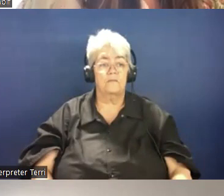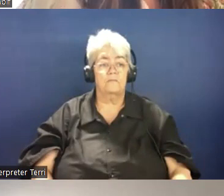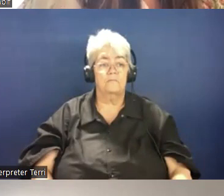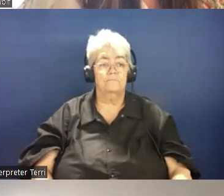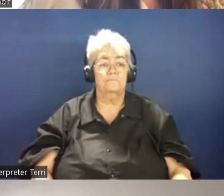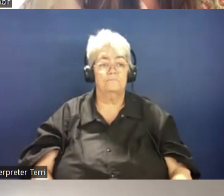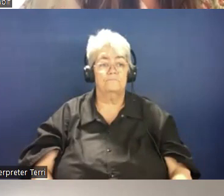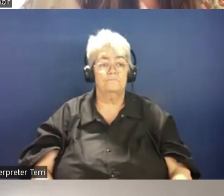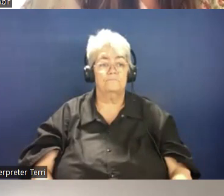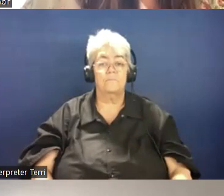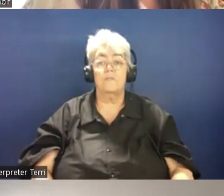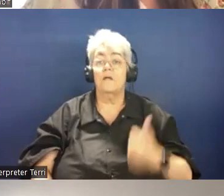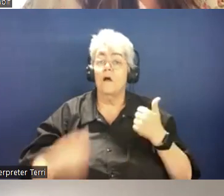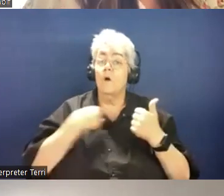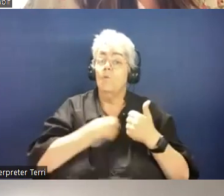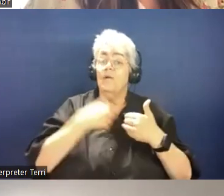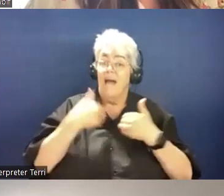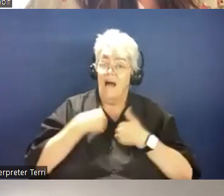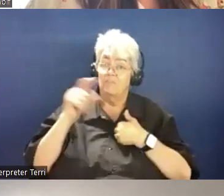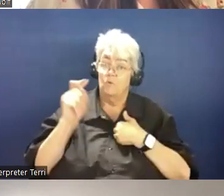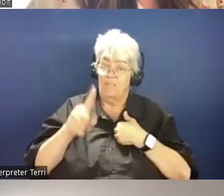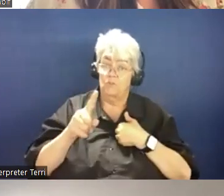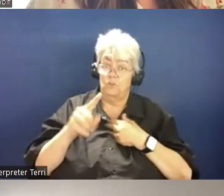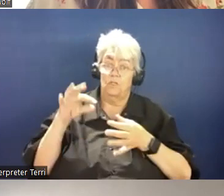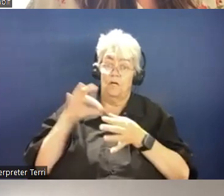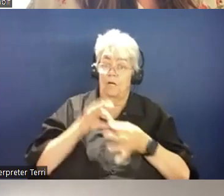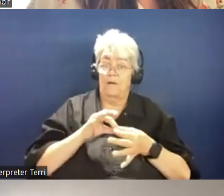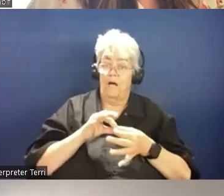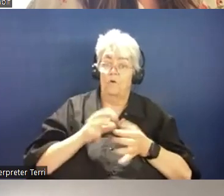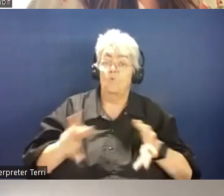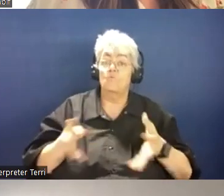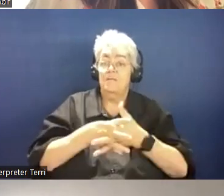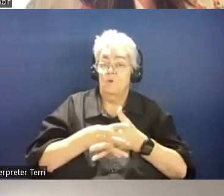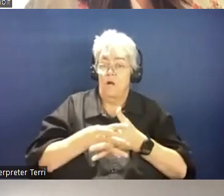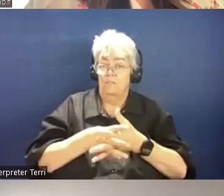Hey Katie, we do have a question in the chat related to reproductive rights.